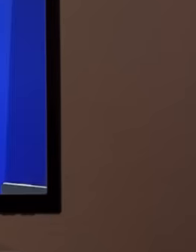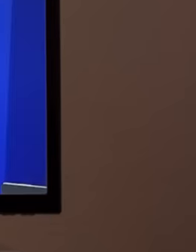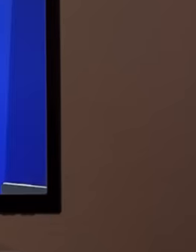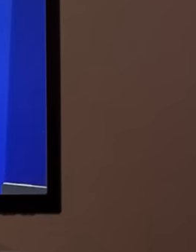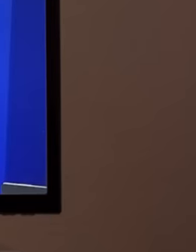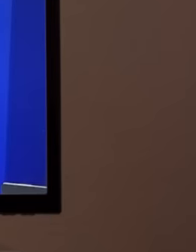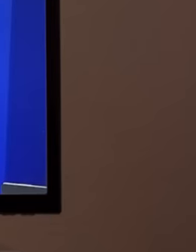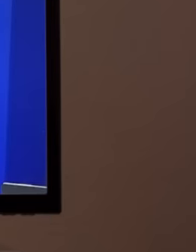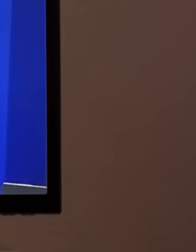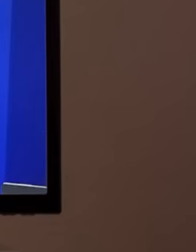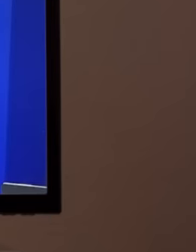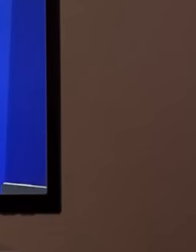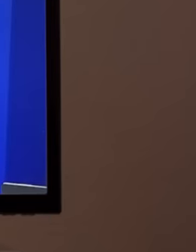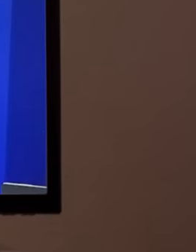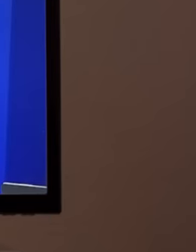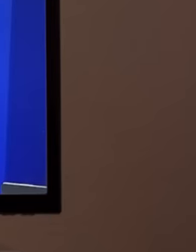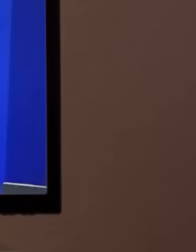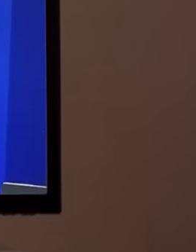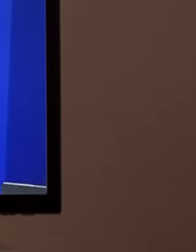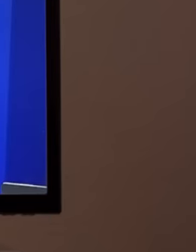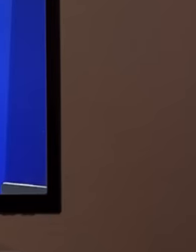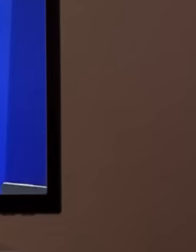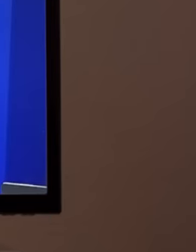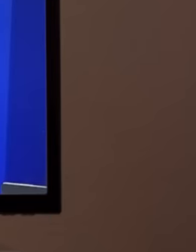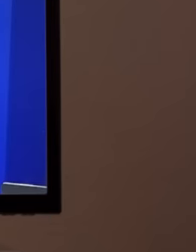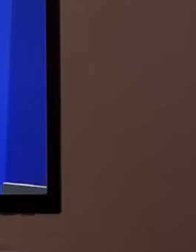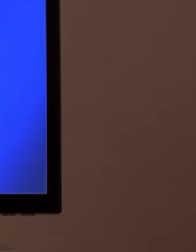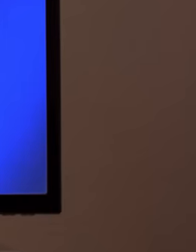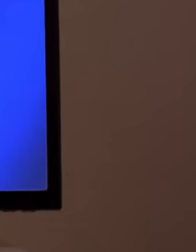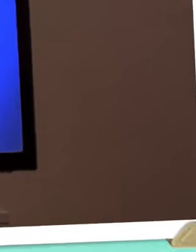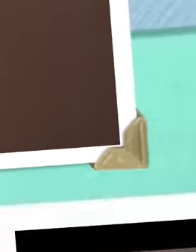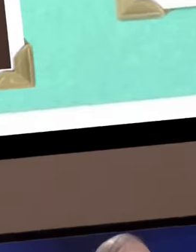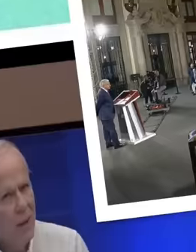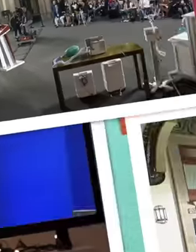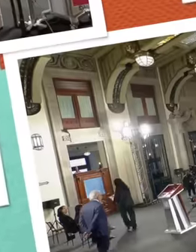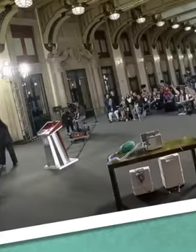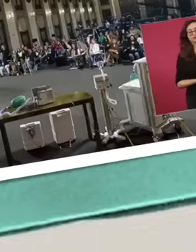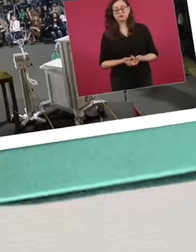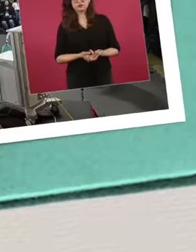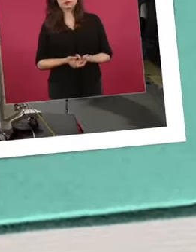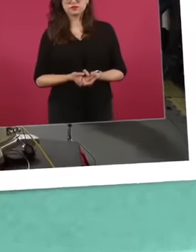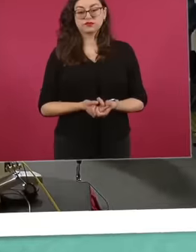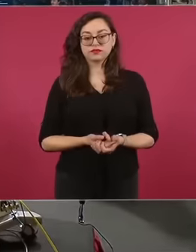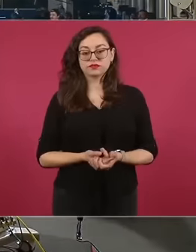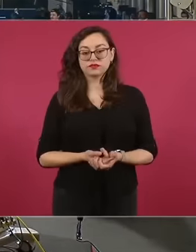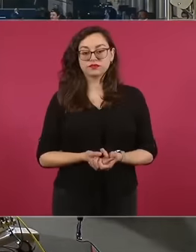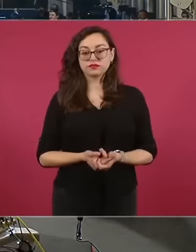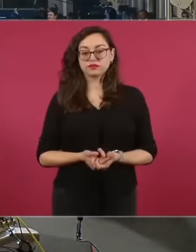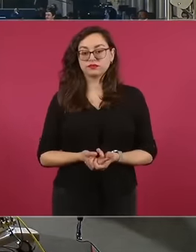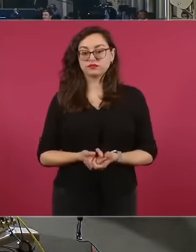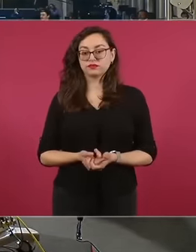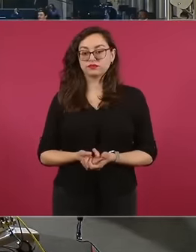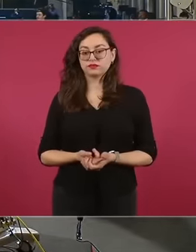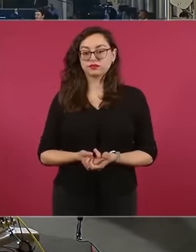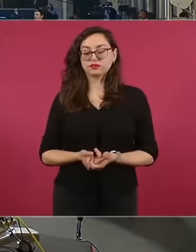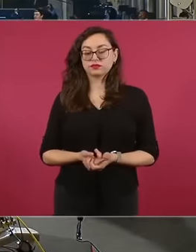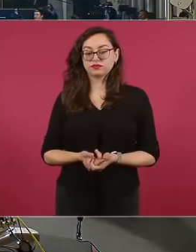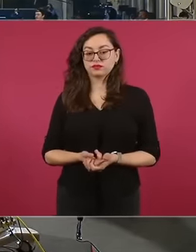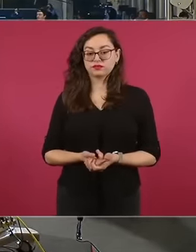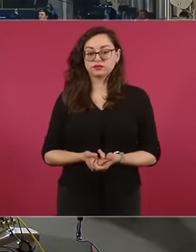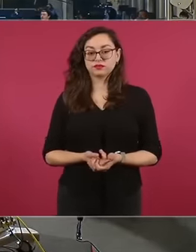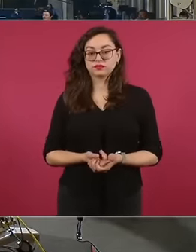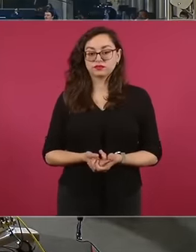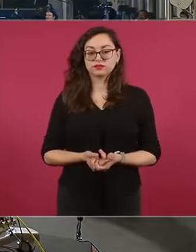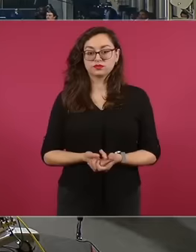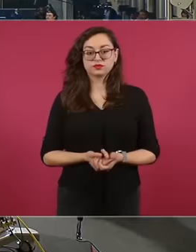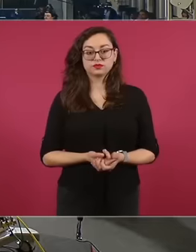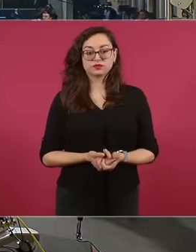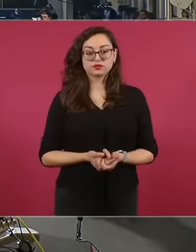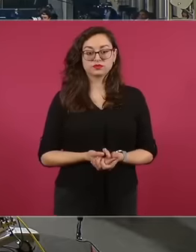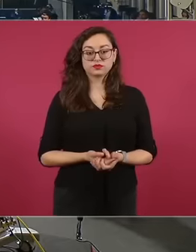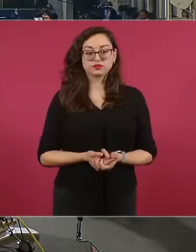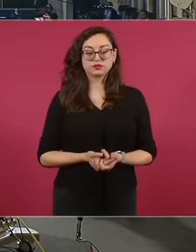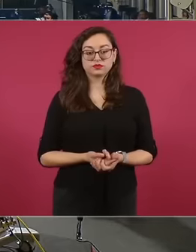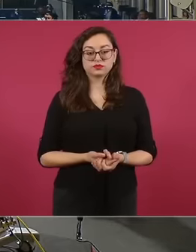of Mexico, but not even the government's commercial media come alone. Well, let's go to this one and also give